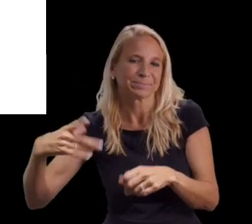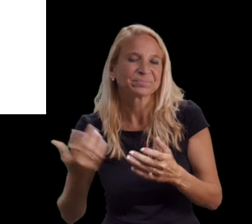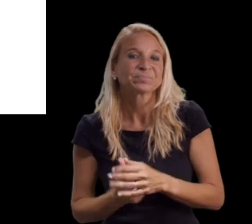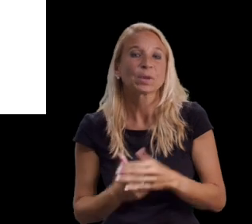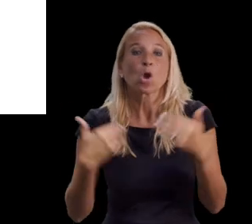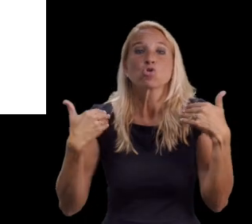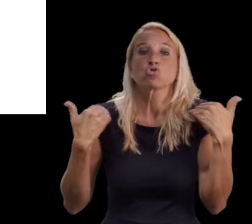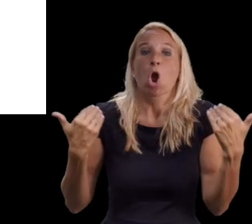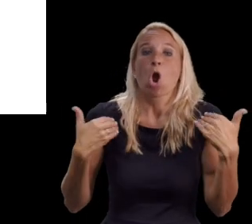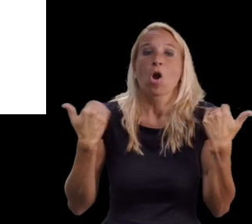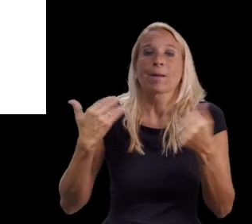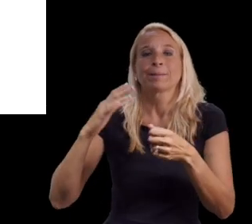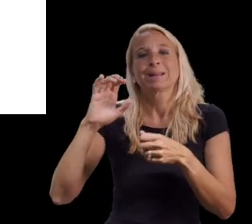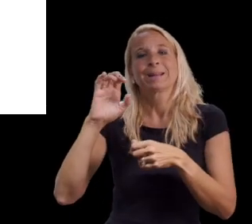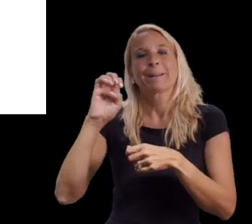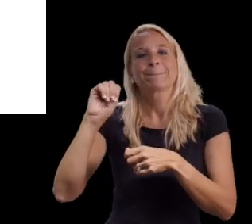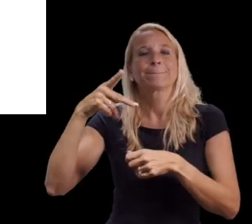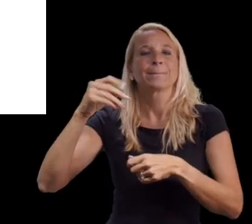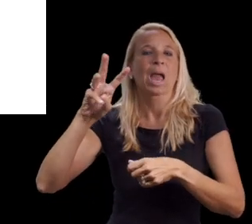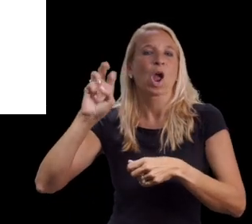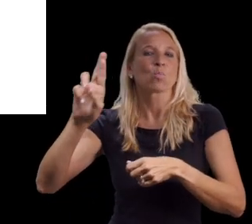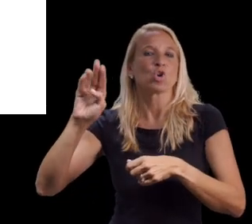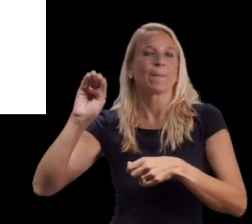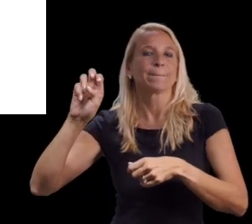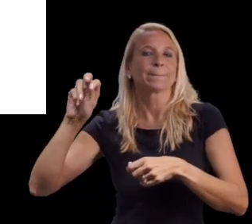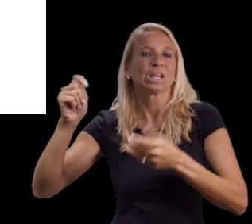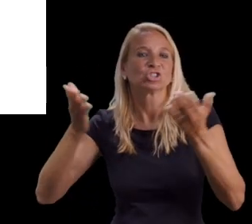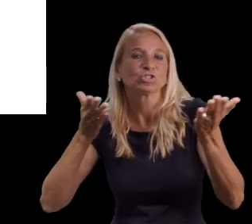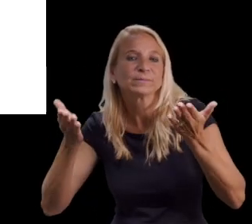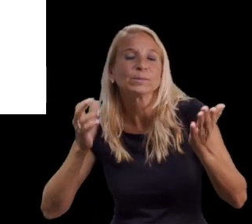Youth Empowerment Services or the YES Waiver.